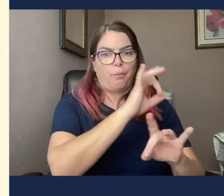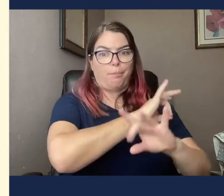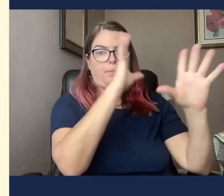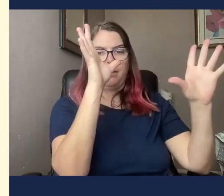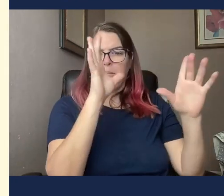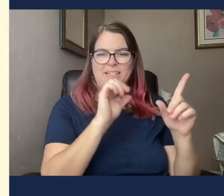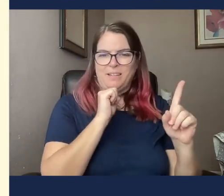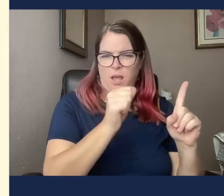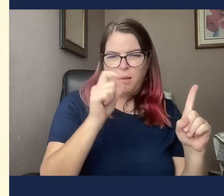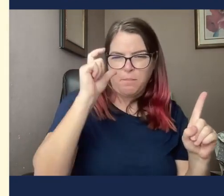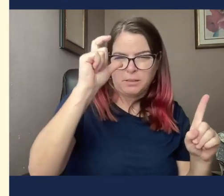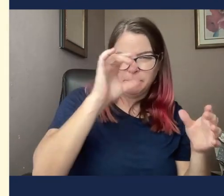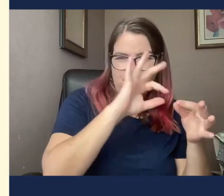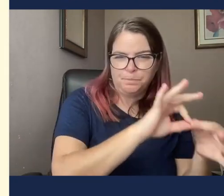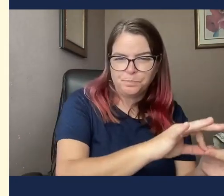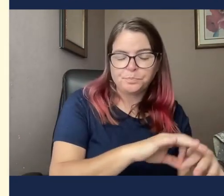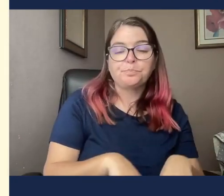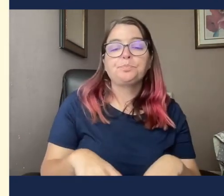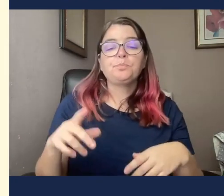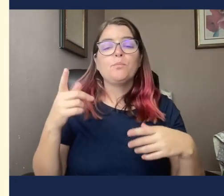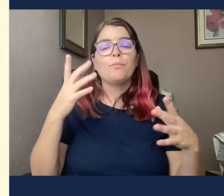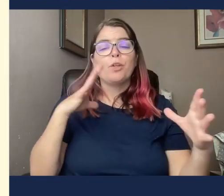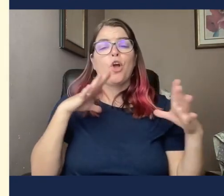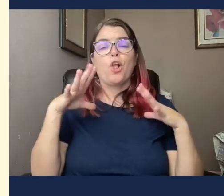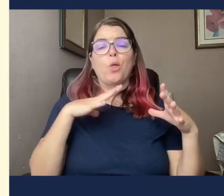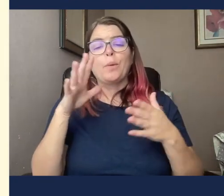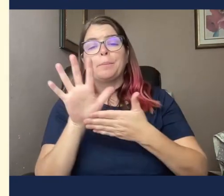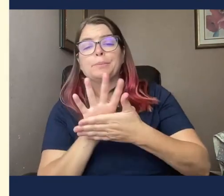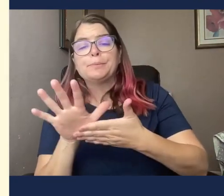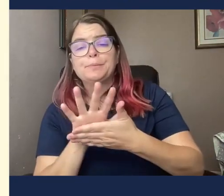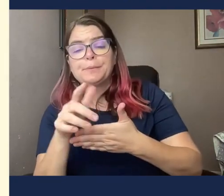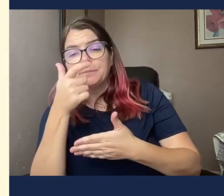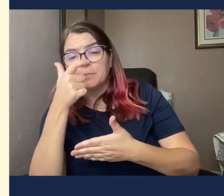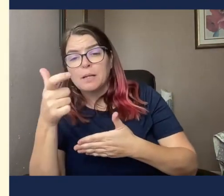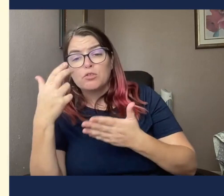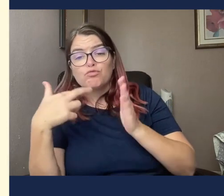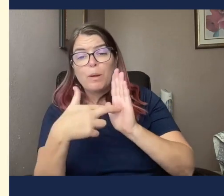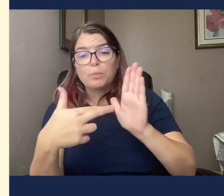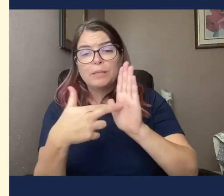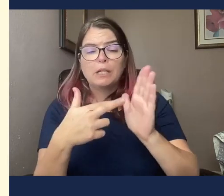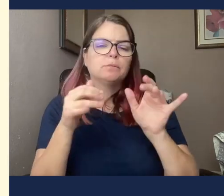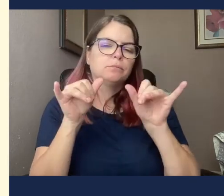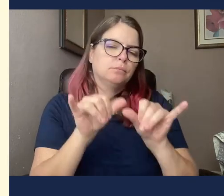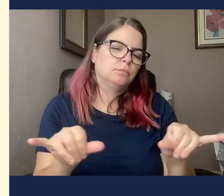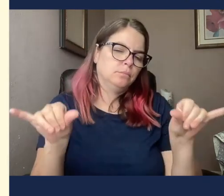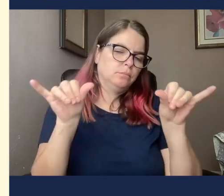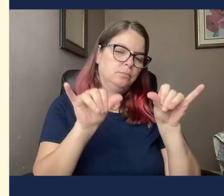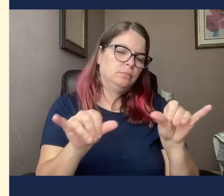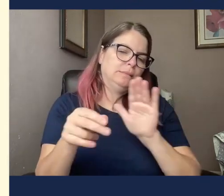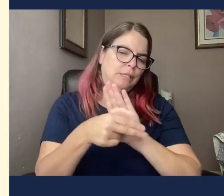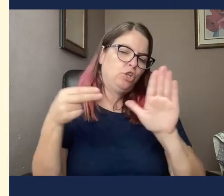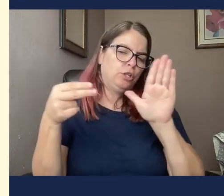superior human beings and describing occupied people in Africa and Asia who are mostly